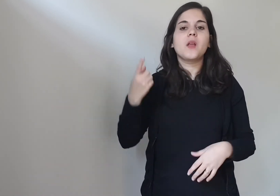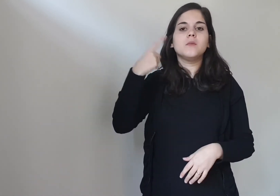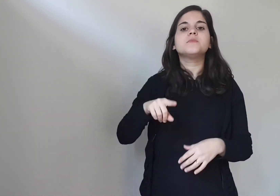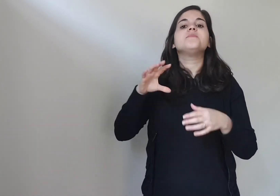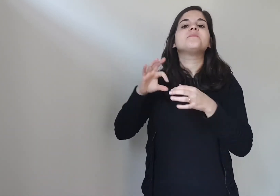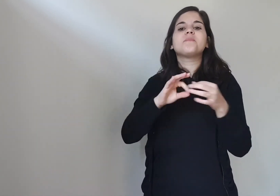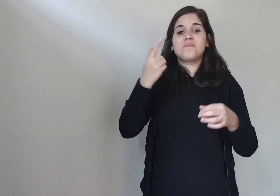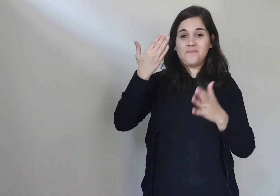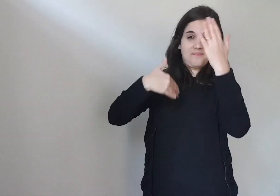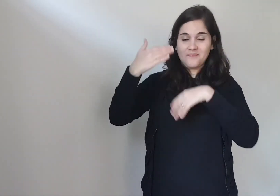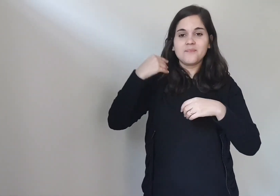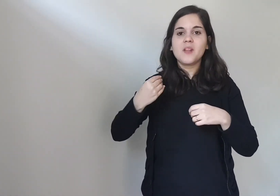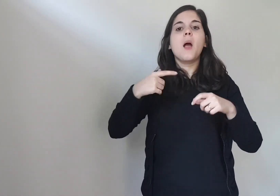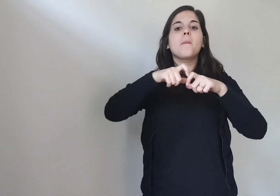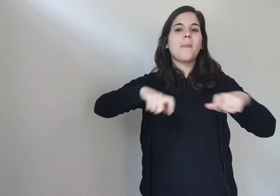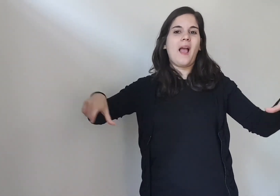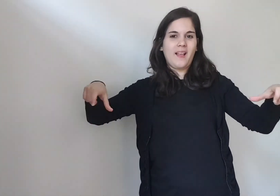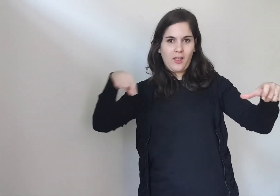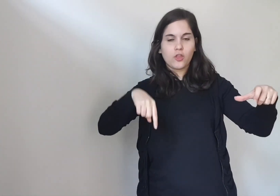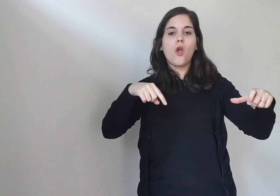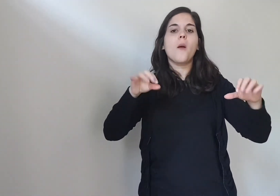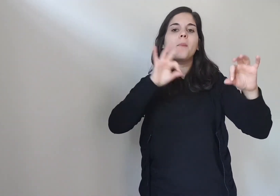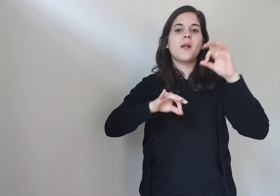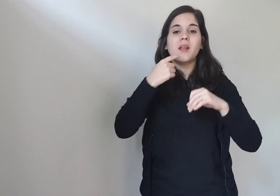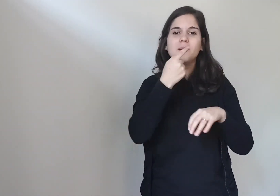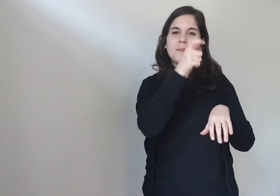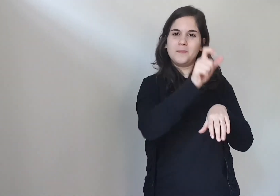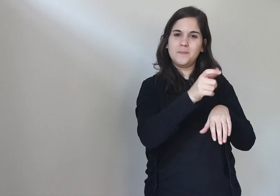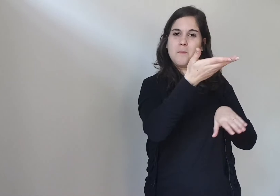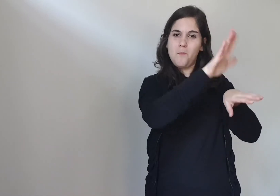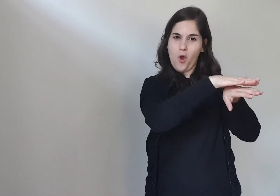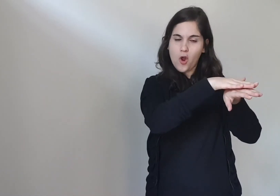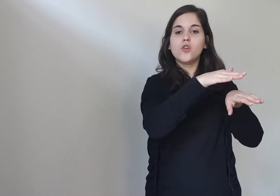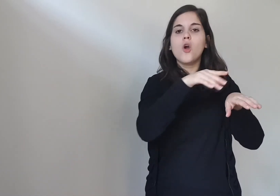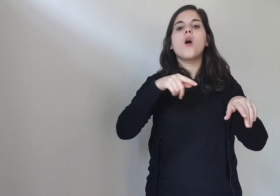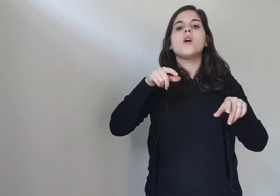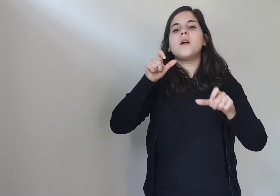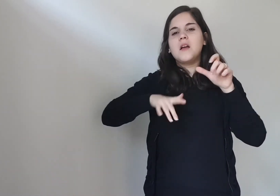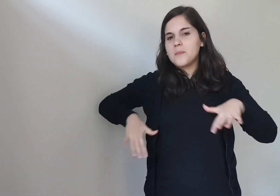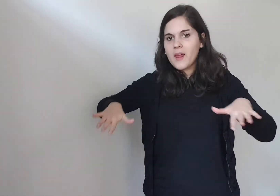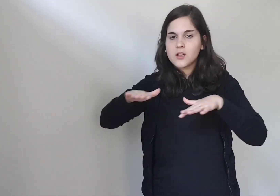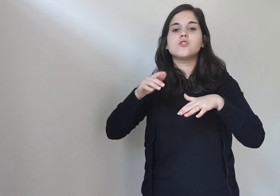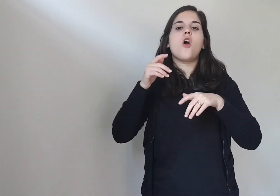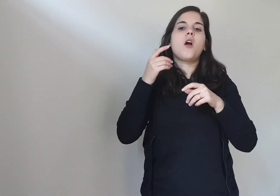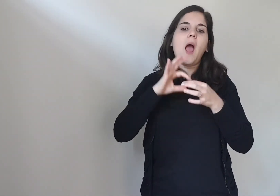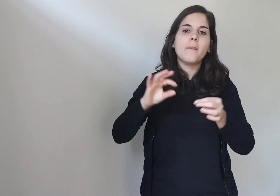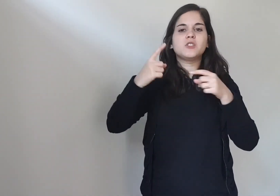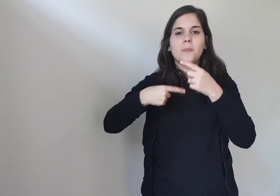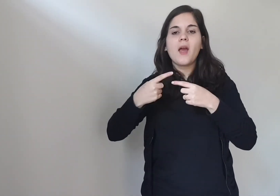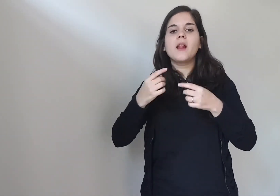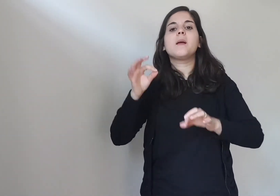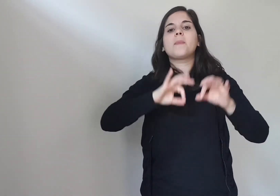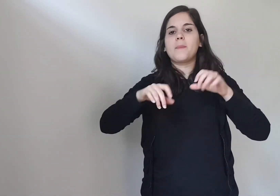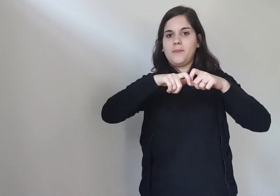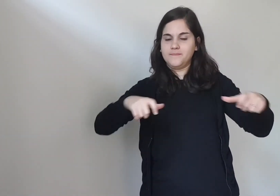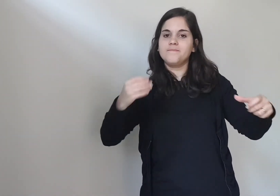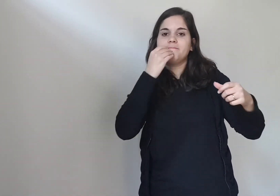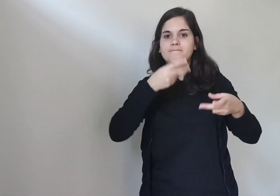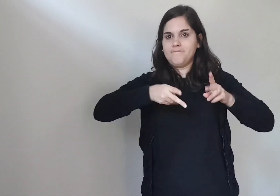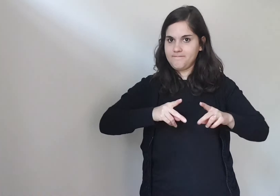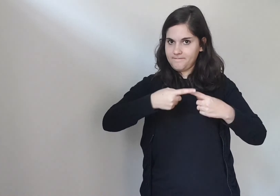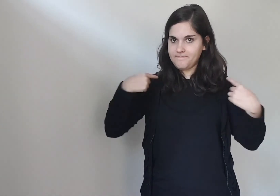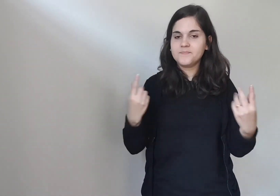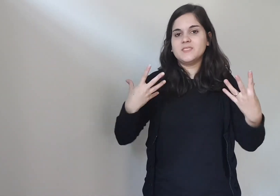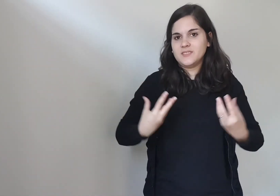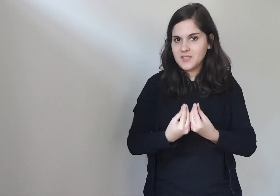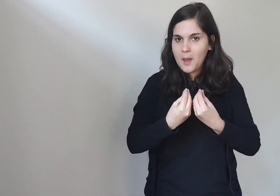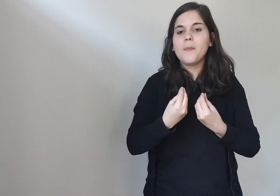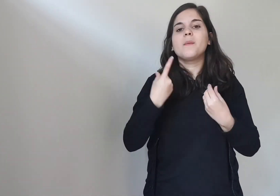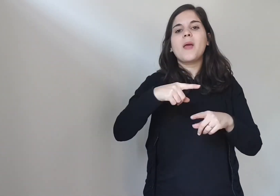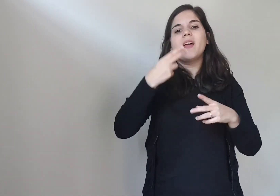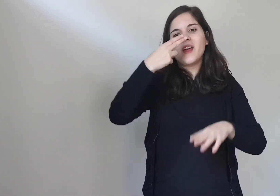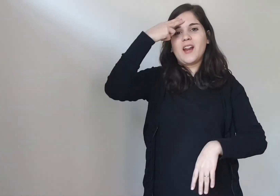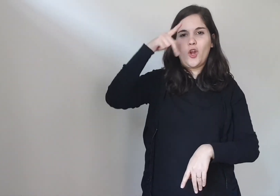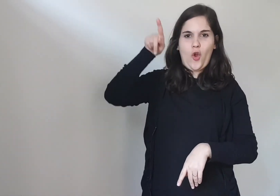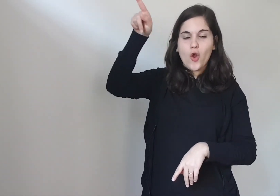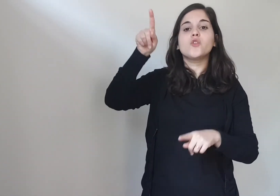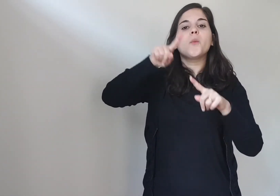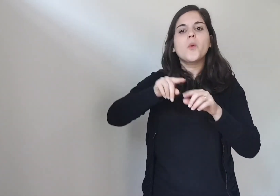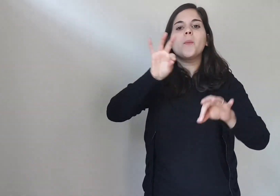Once relatives and friends prepared banquets to remember the dead